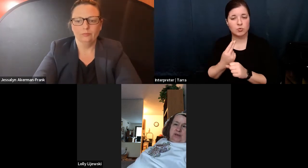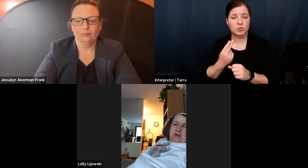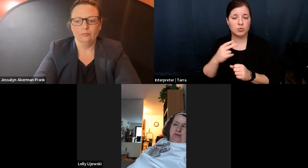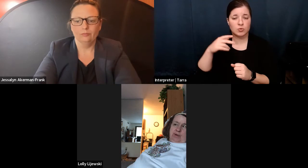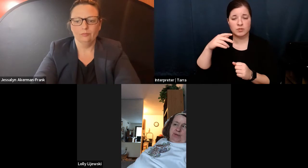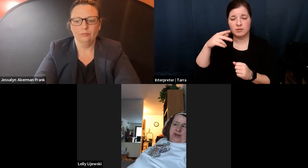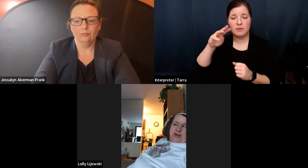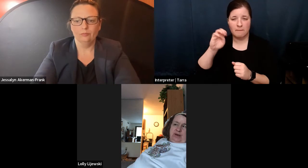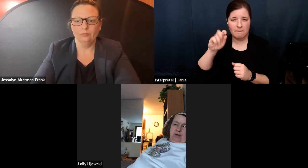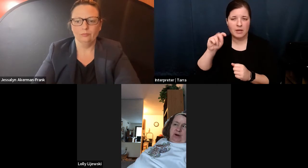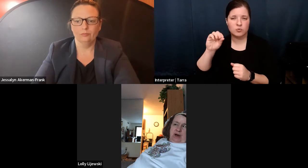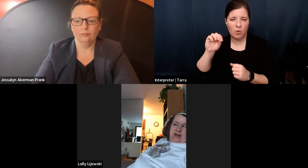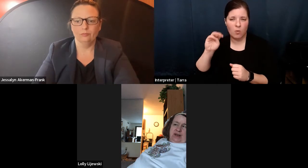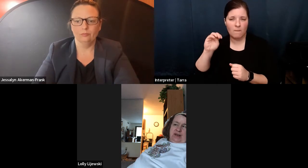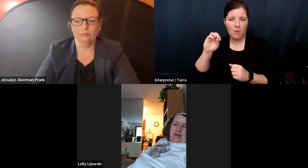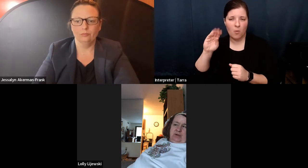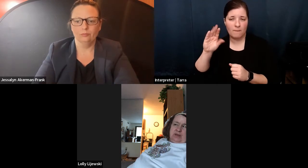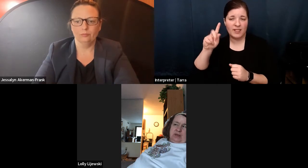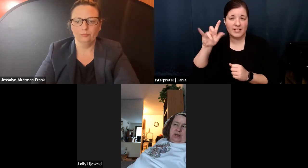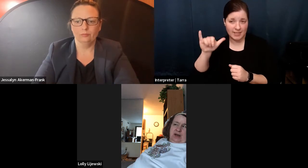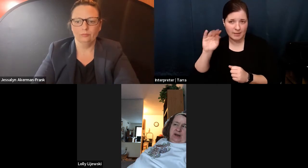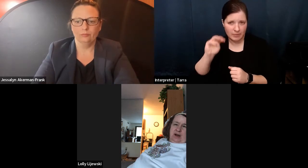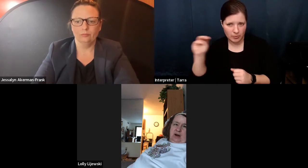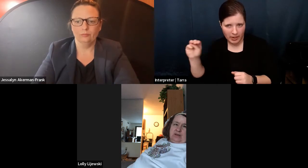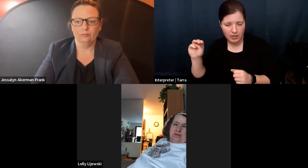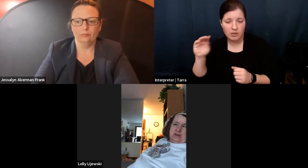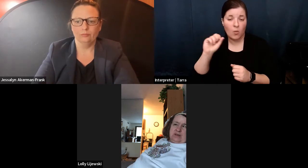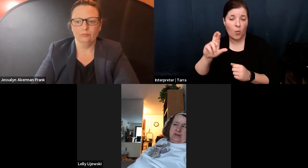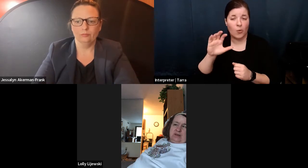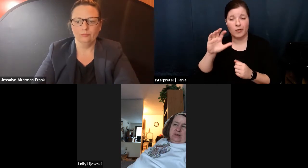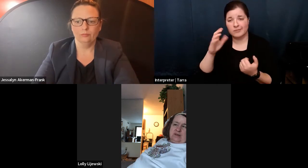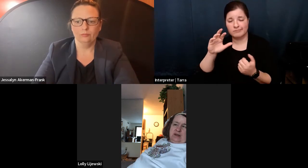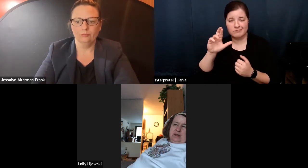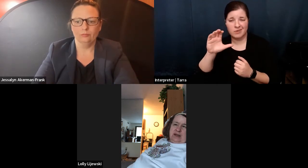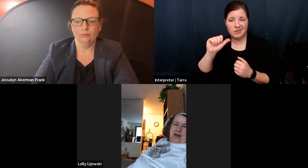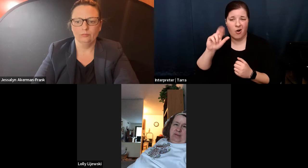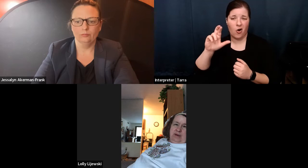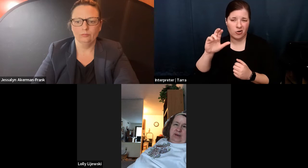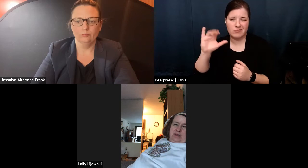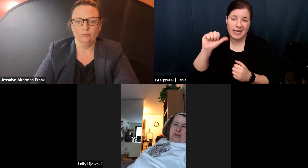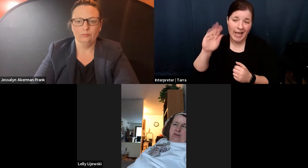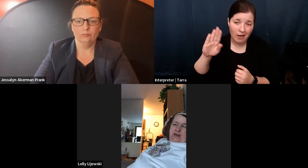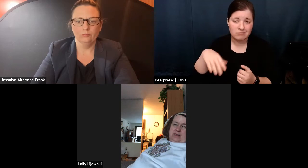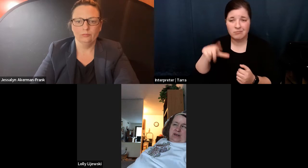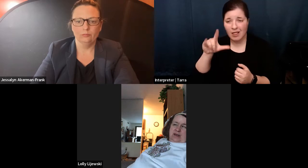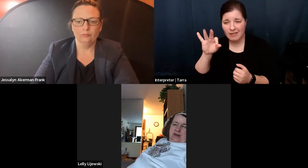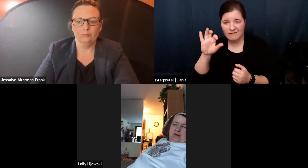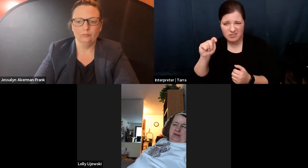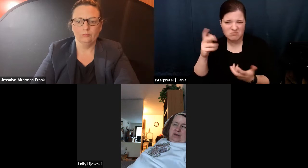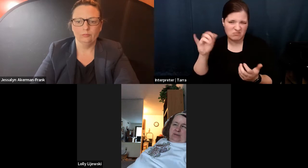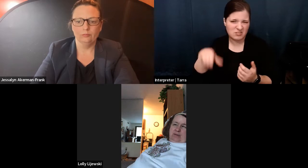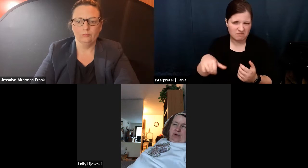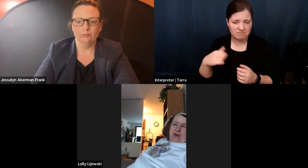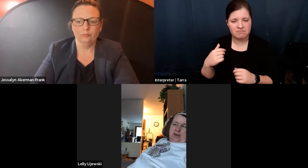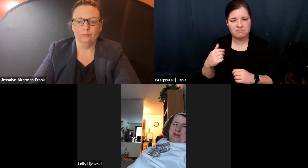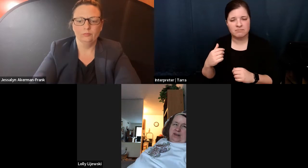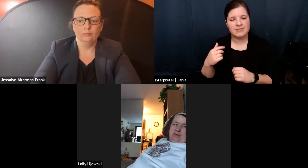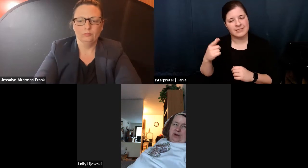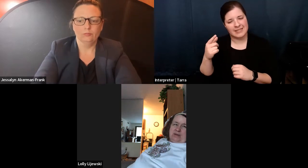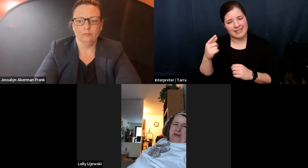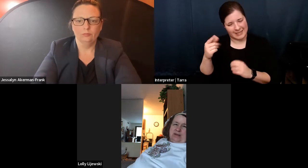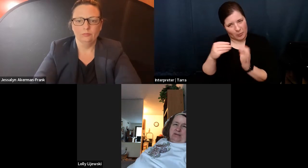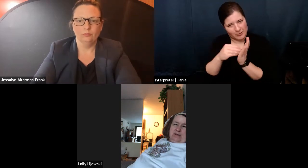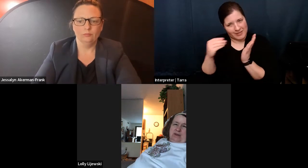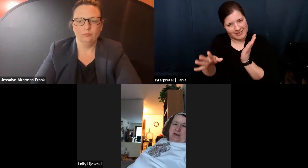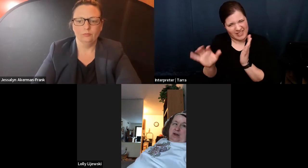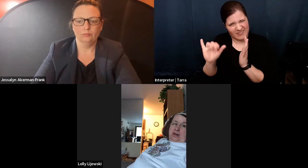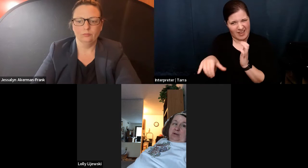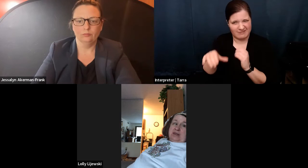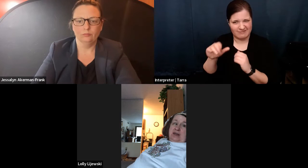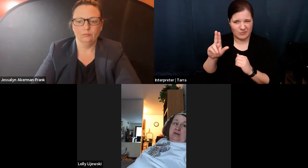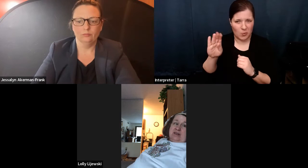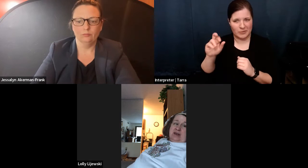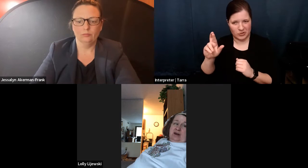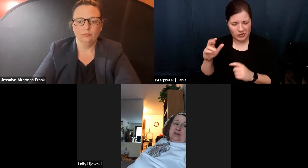places.